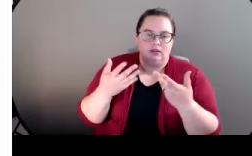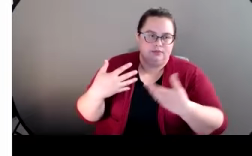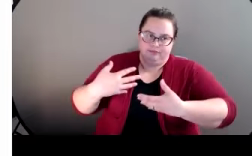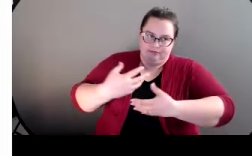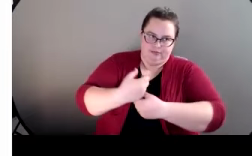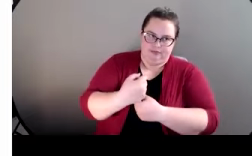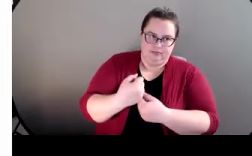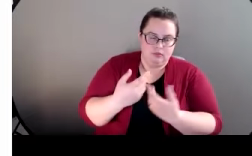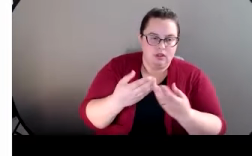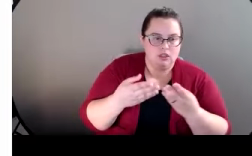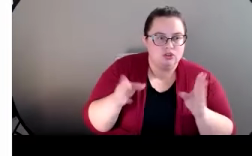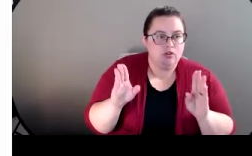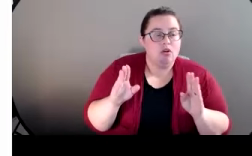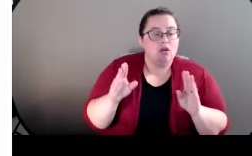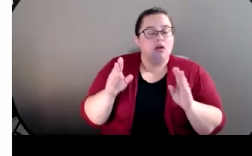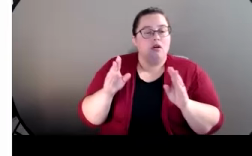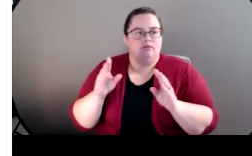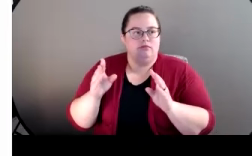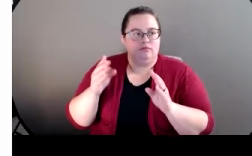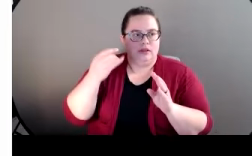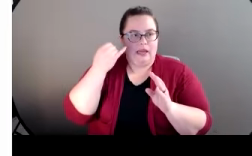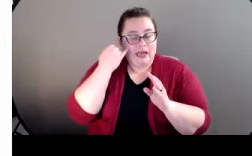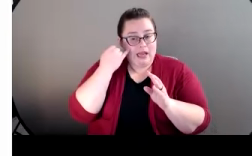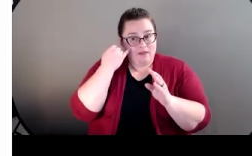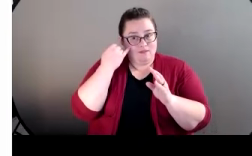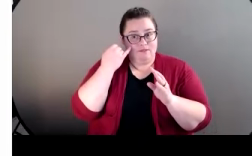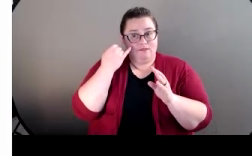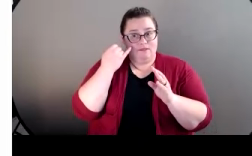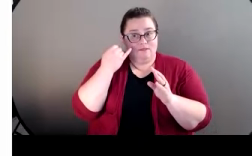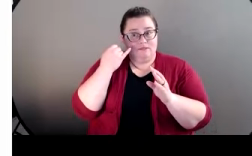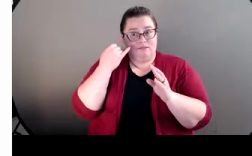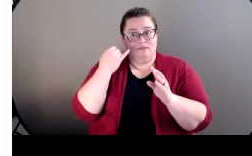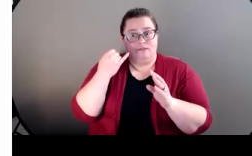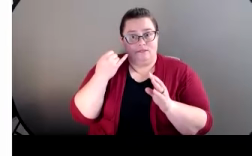that if it is, if you're giving it to students